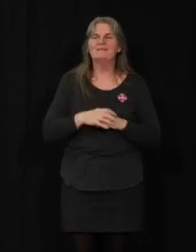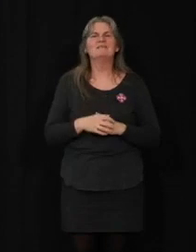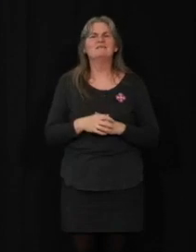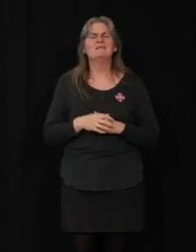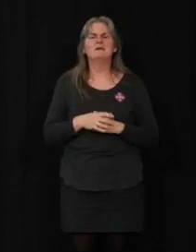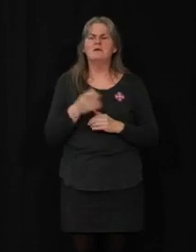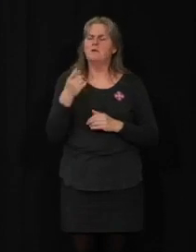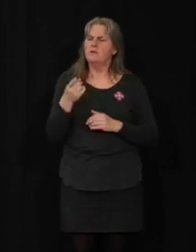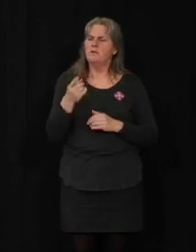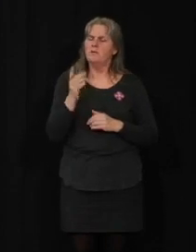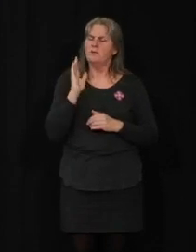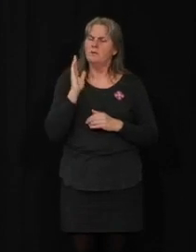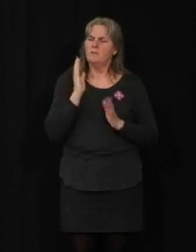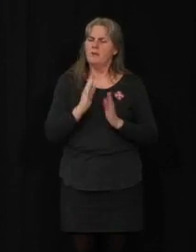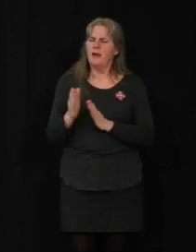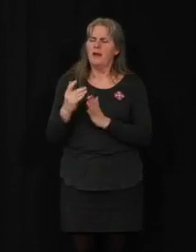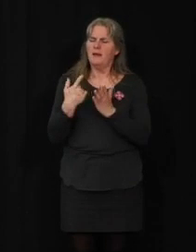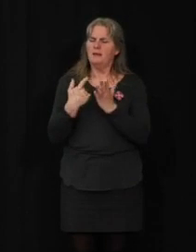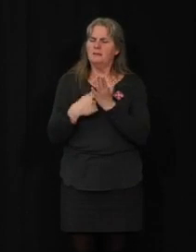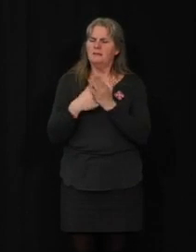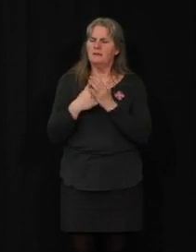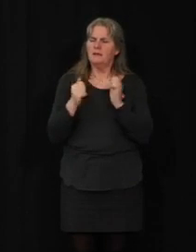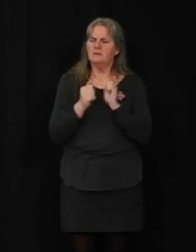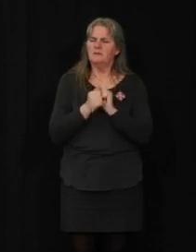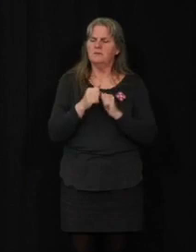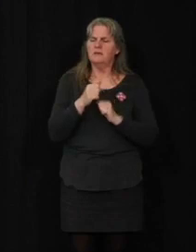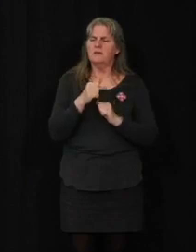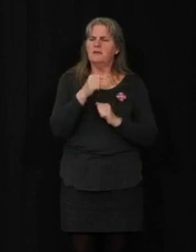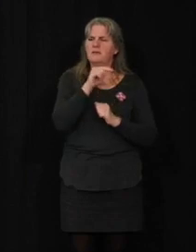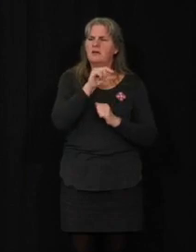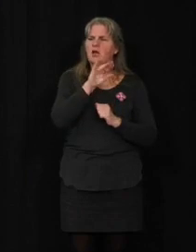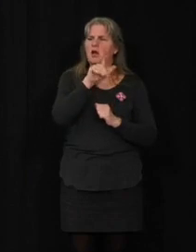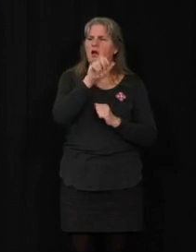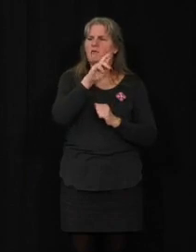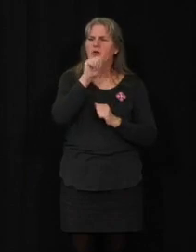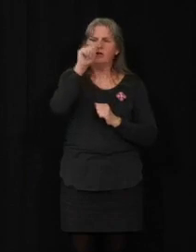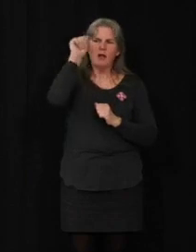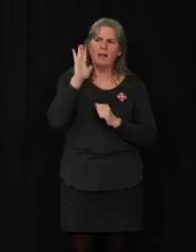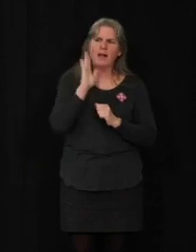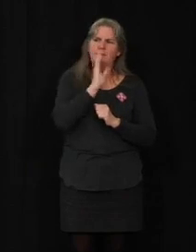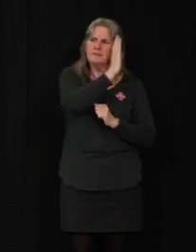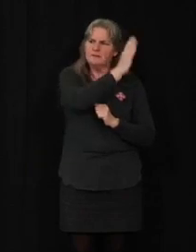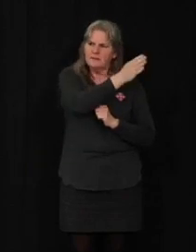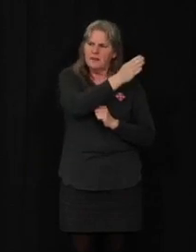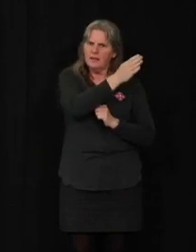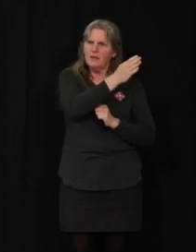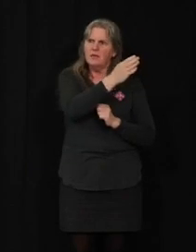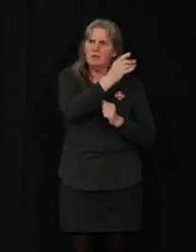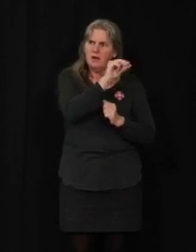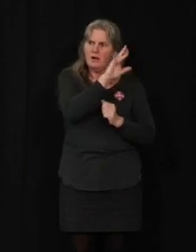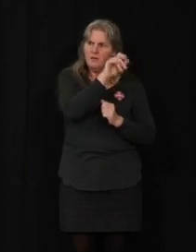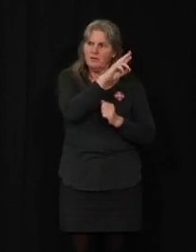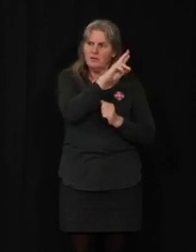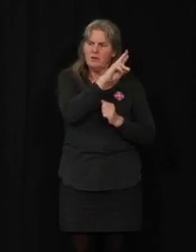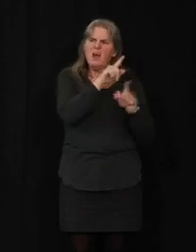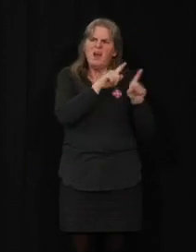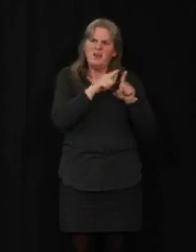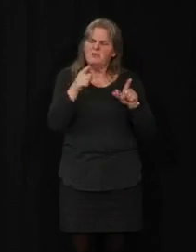on speaking with the governor, have those discussions taken place? And when do you expect all the troop movement through the